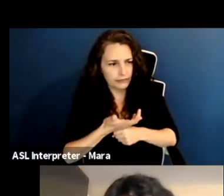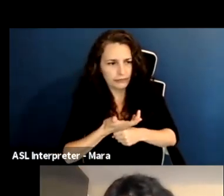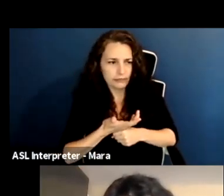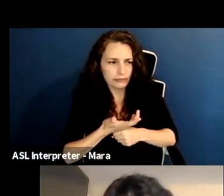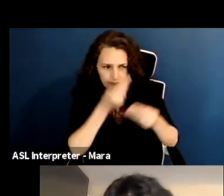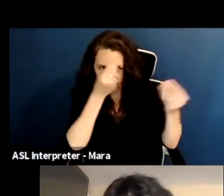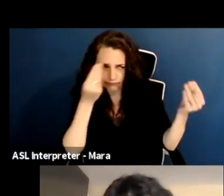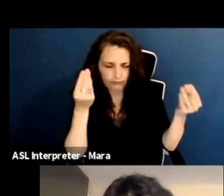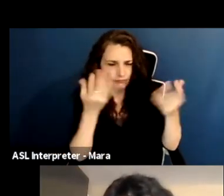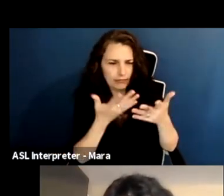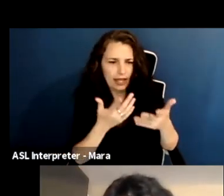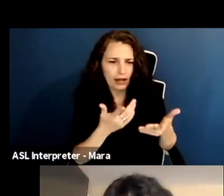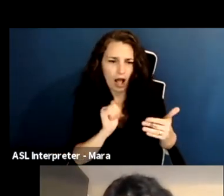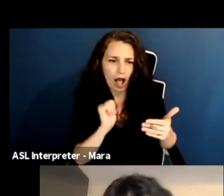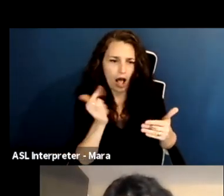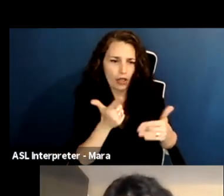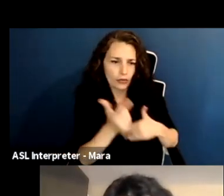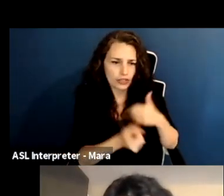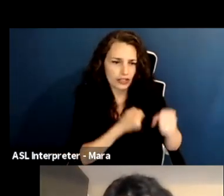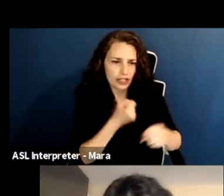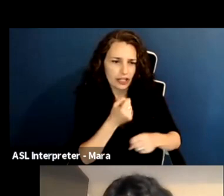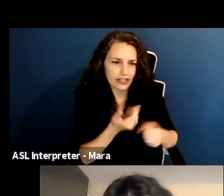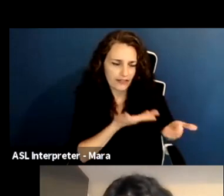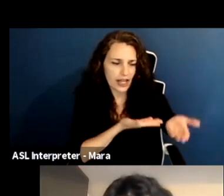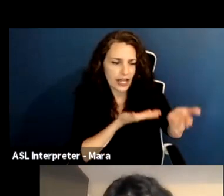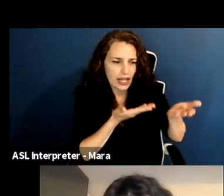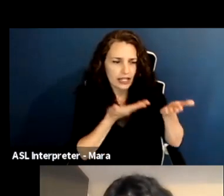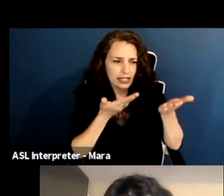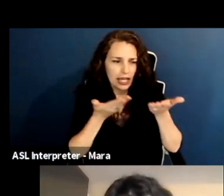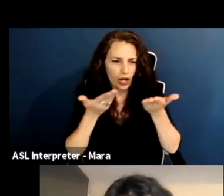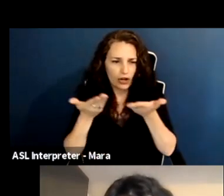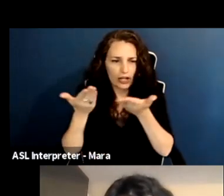throughout the years and utilized it definitely a lot better